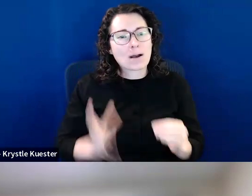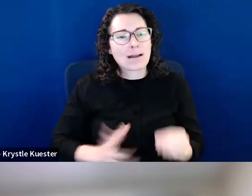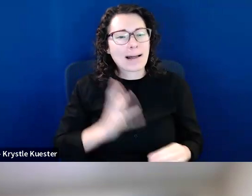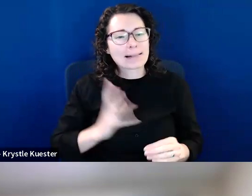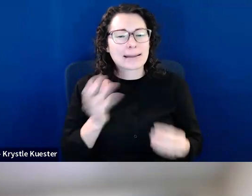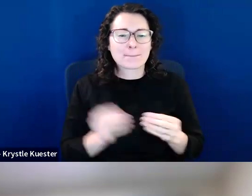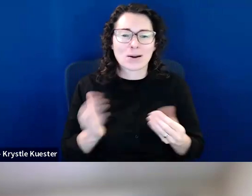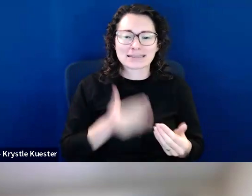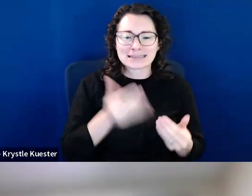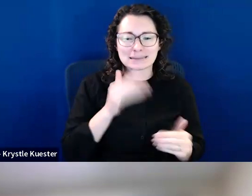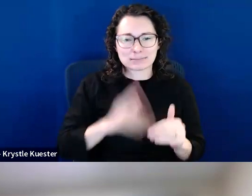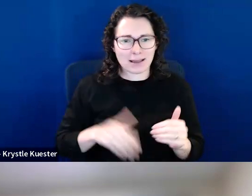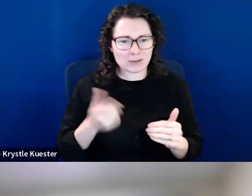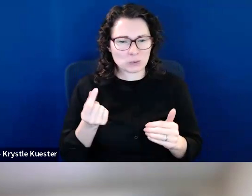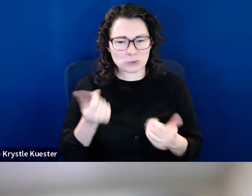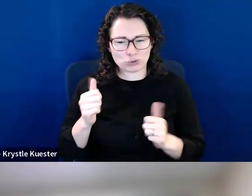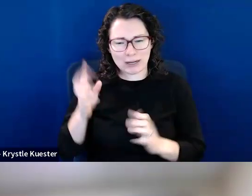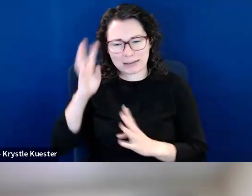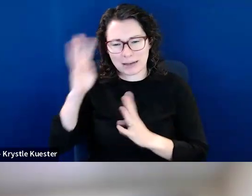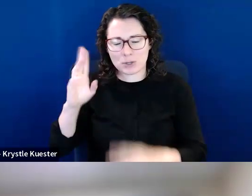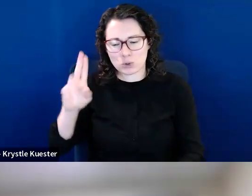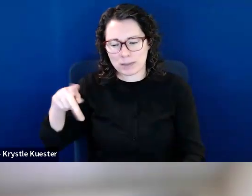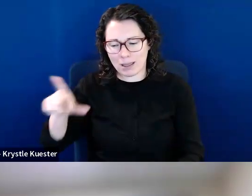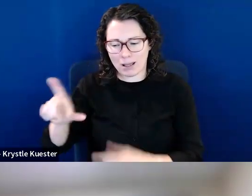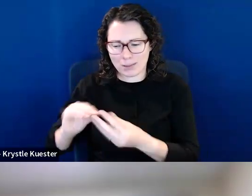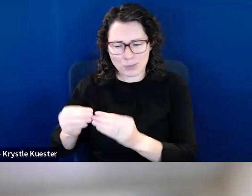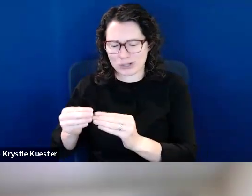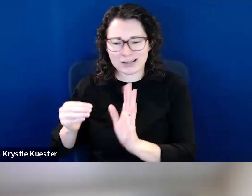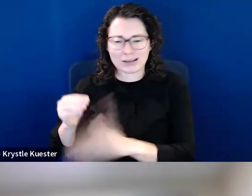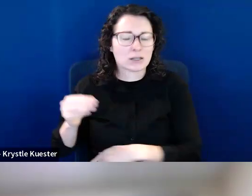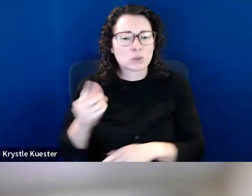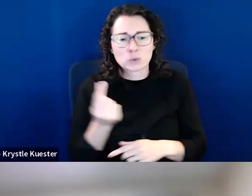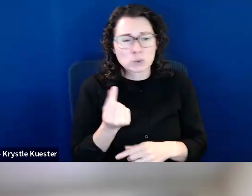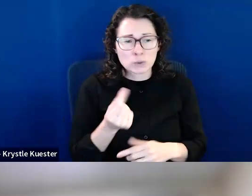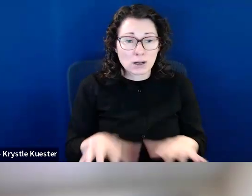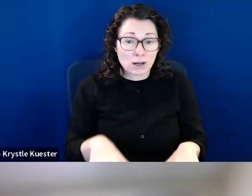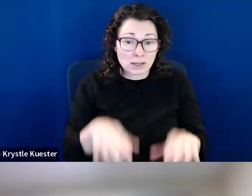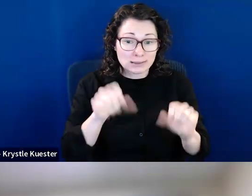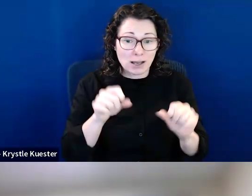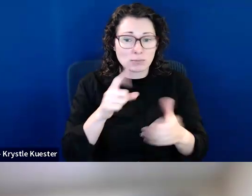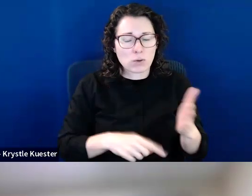than trying to come up with what that UPL number is is just basically adopting what the Medicare